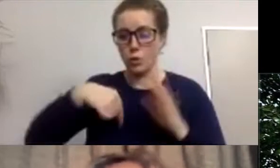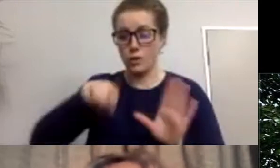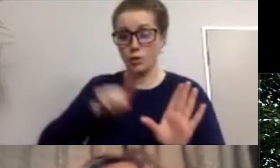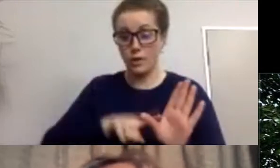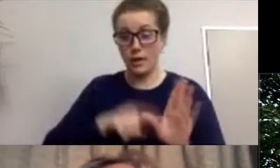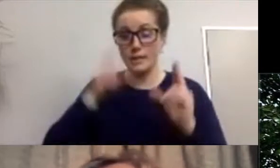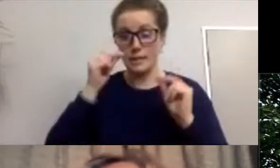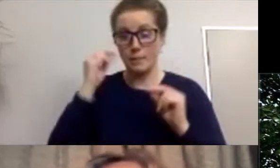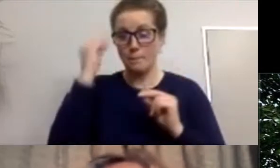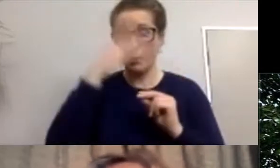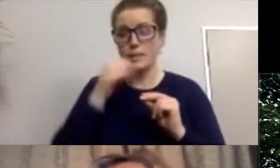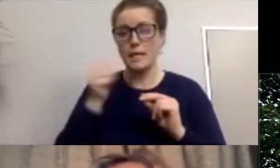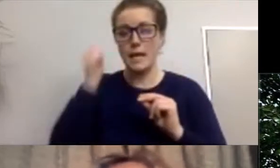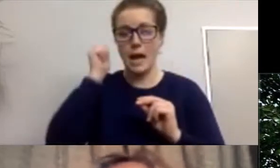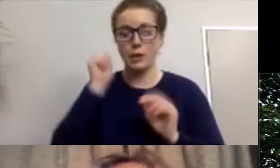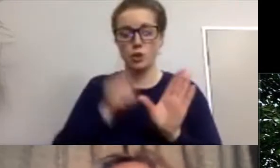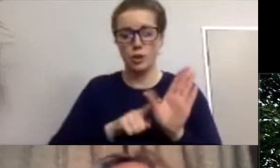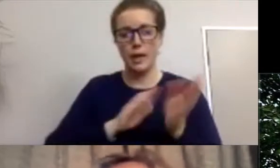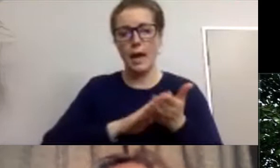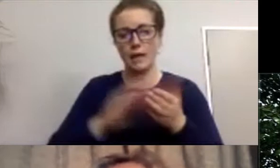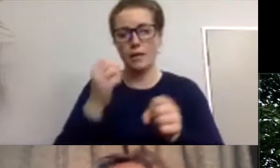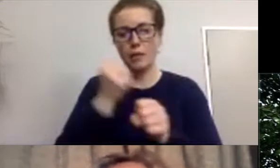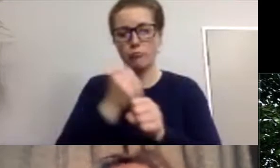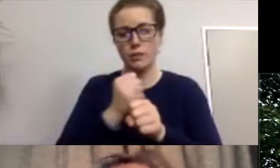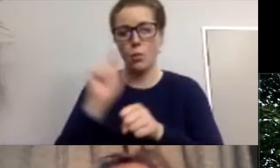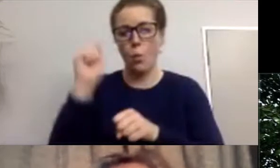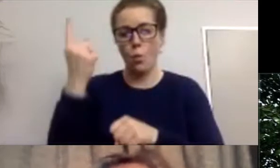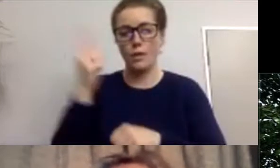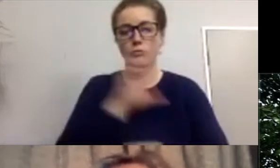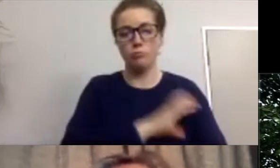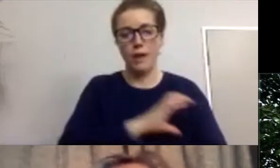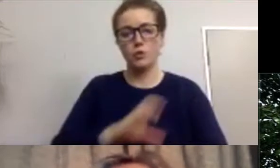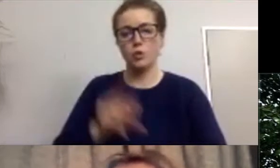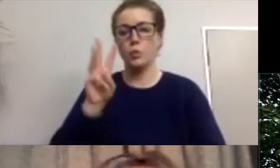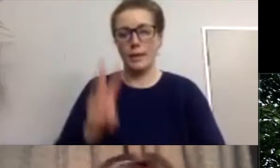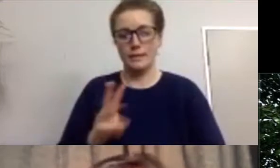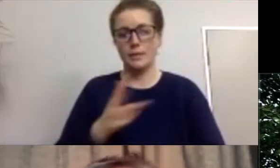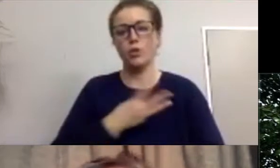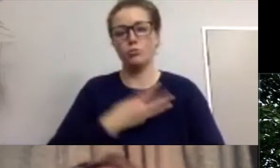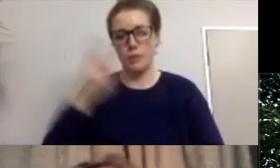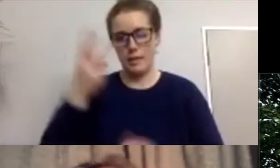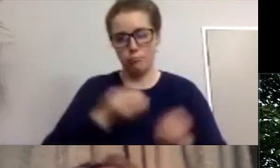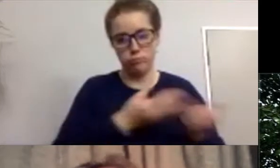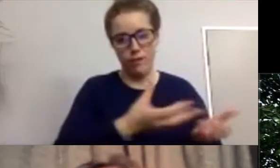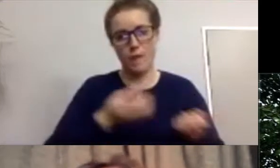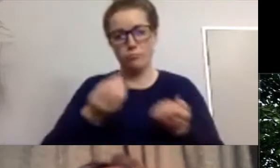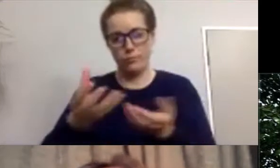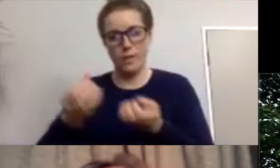was Hansel and Gretel, and we did that in Auckland, Christchurch and Wellington.